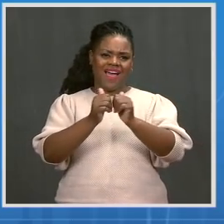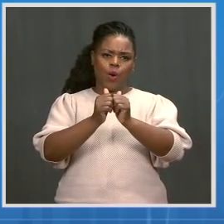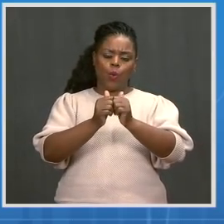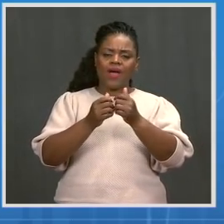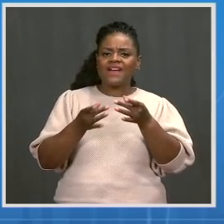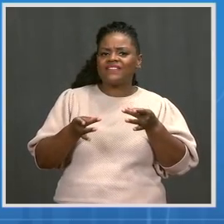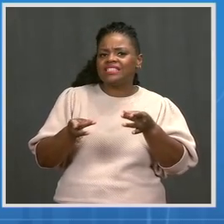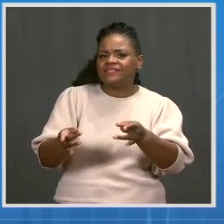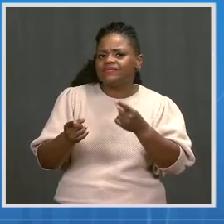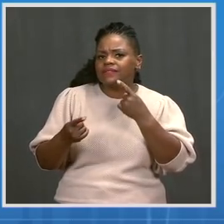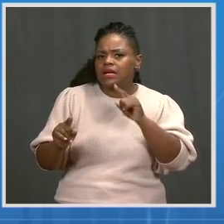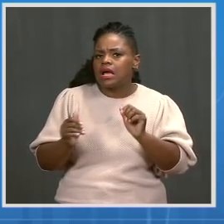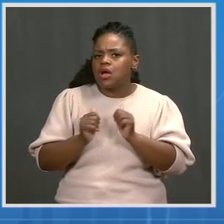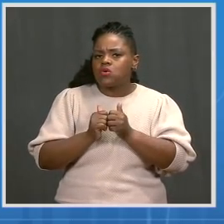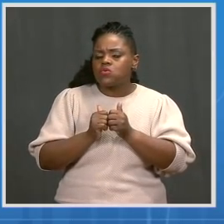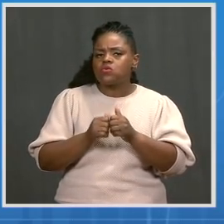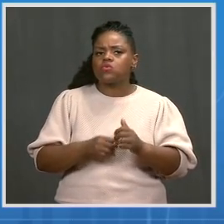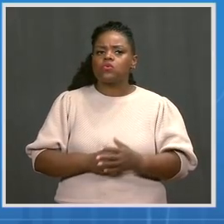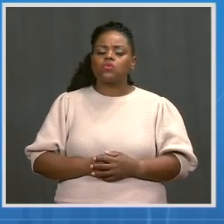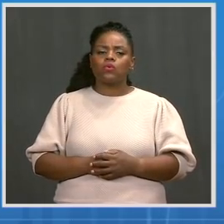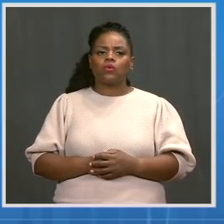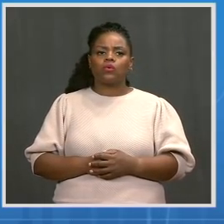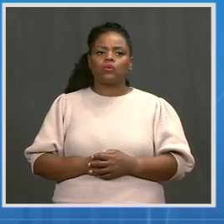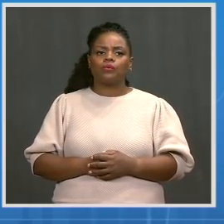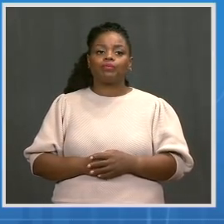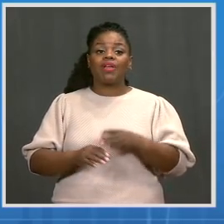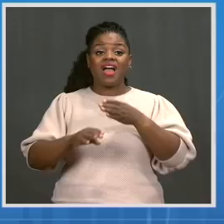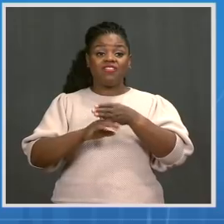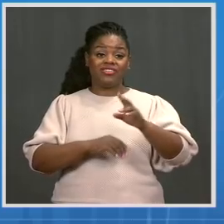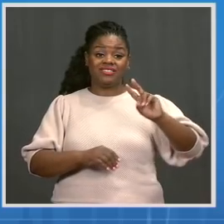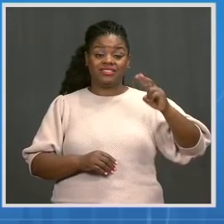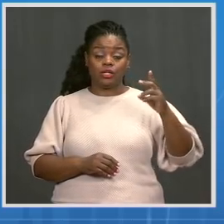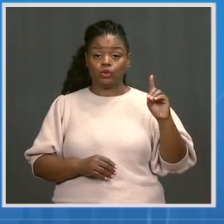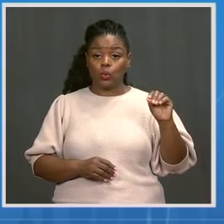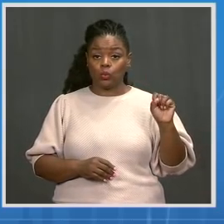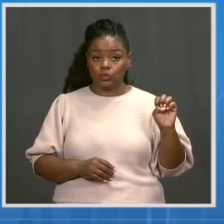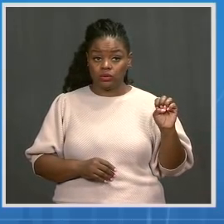in this case, two weeks after the second dose of Pfizer-BioNTech --